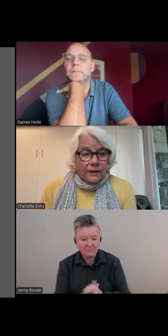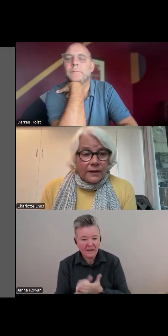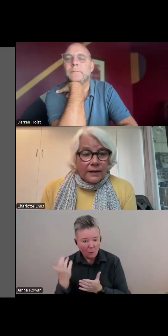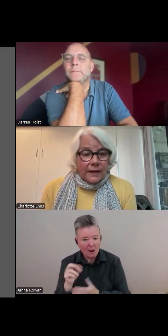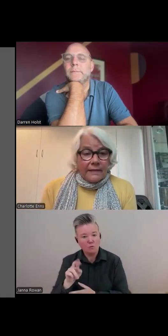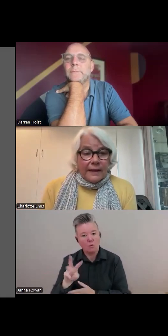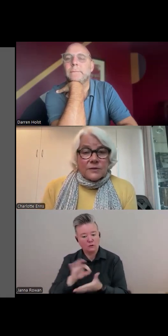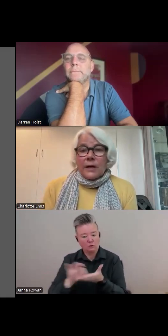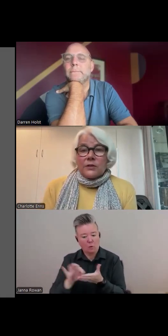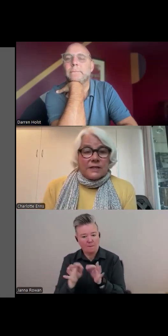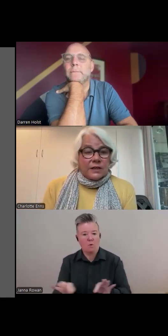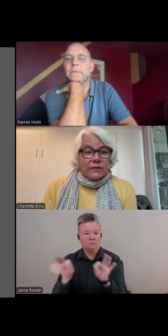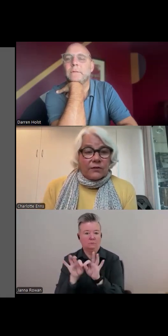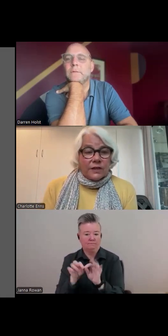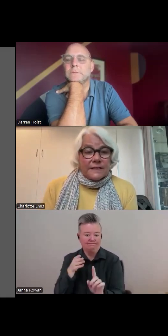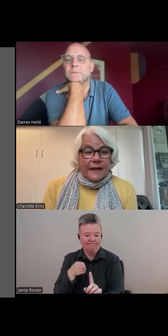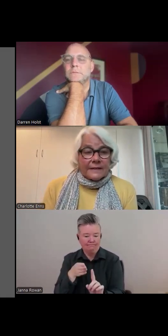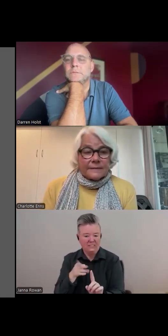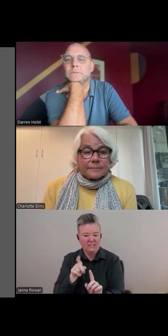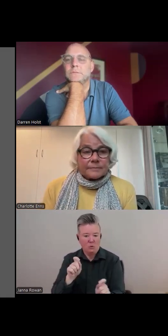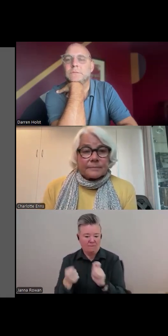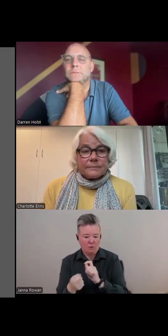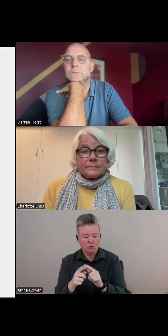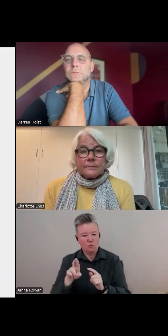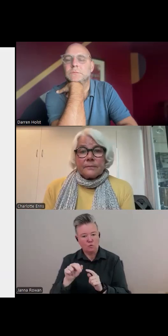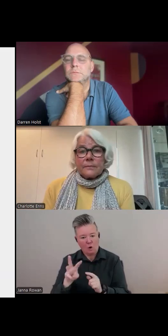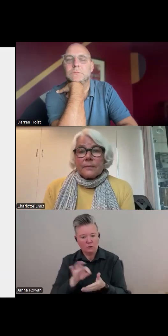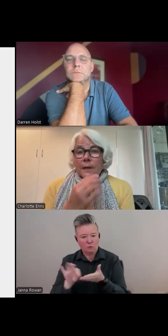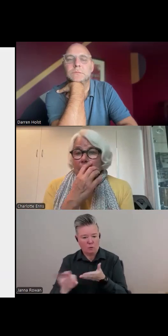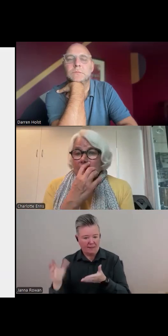the raw score for and that's why you need to convert it to that.